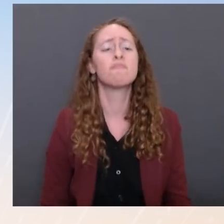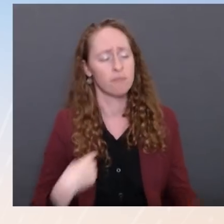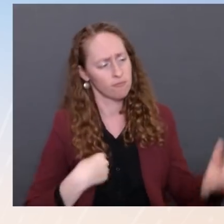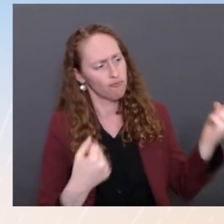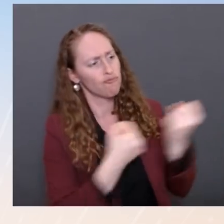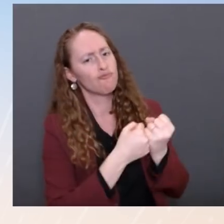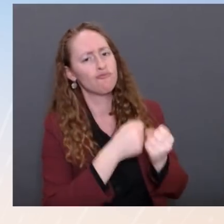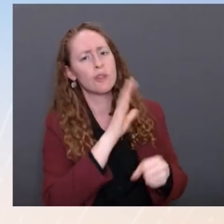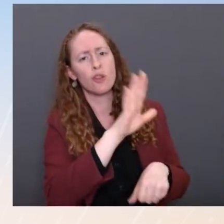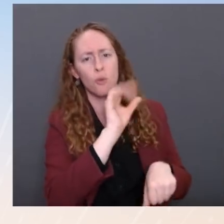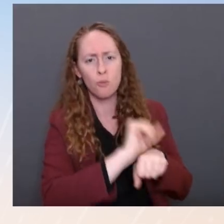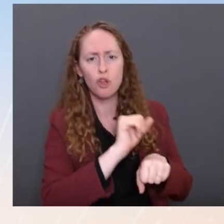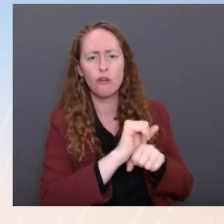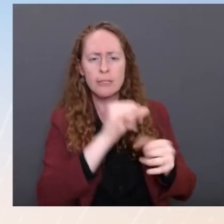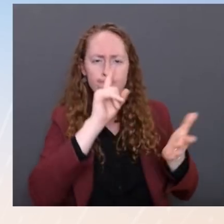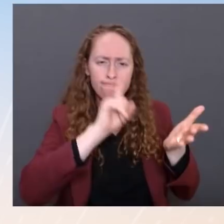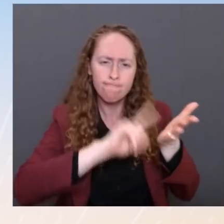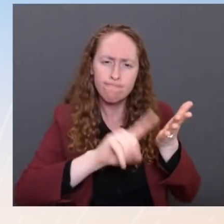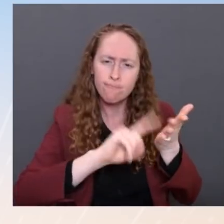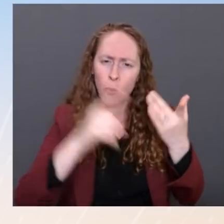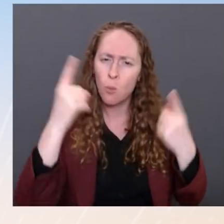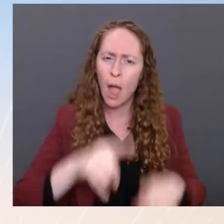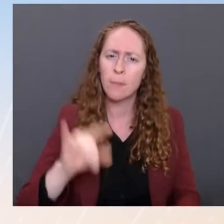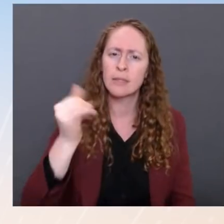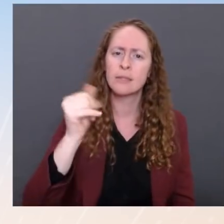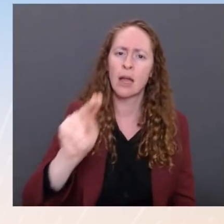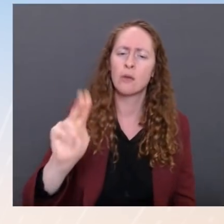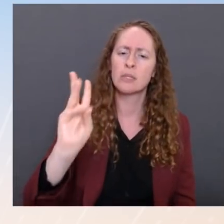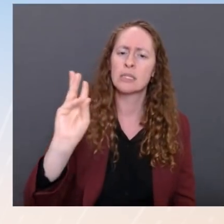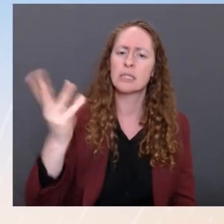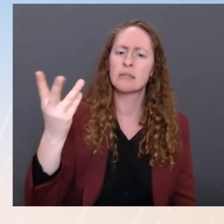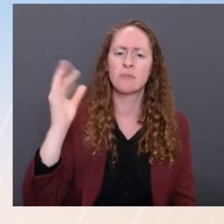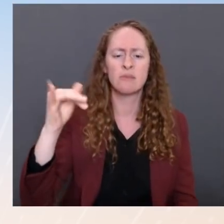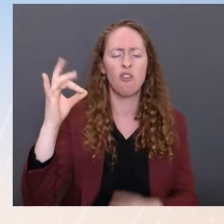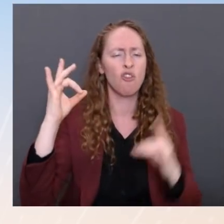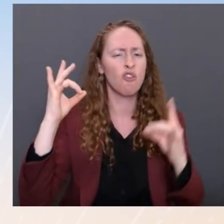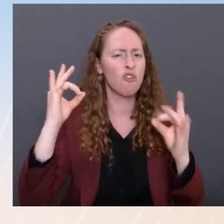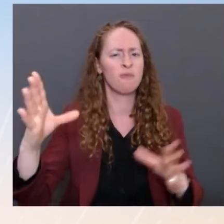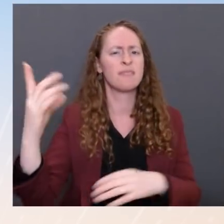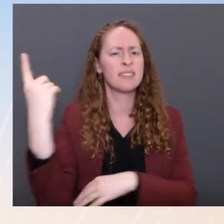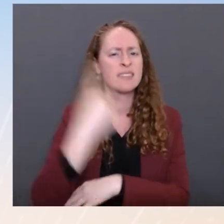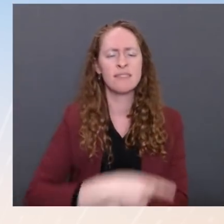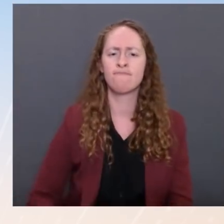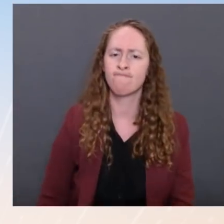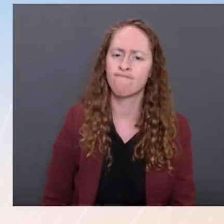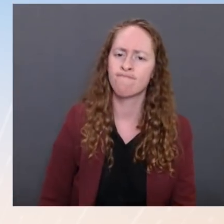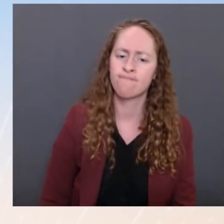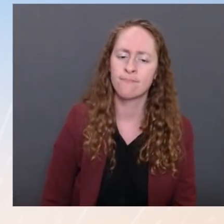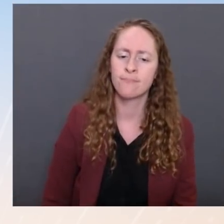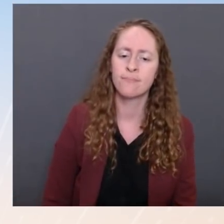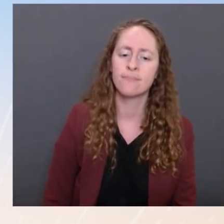So we'll continue to support their work. Go ahead. The Press: Jen, last question. Ms. Psaki: Okay, last one. Go ahead. The Press: Thanks, Jen. Staying on ultra-MAGA and the Rick Scott --